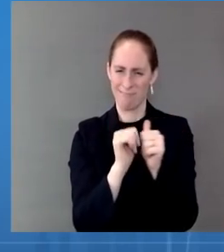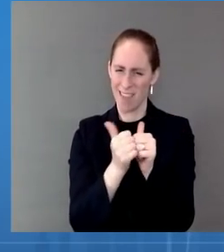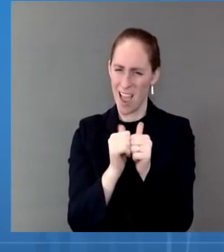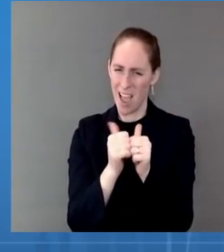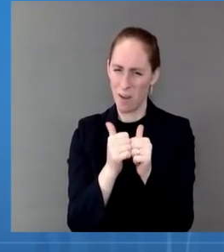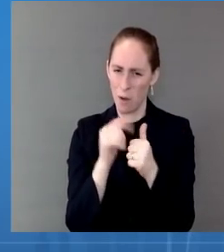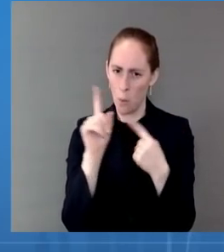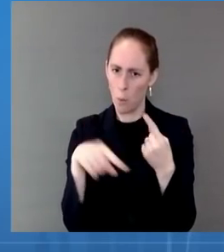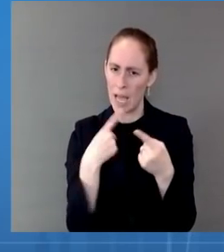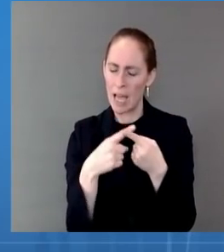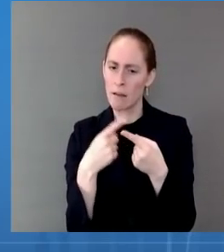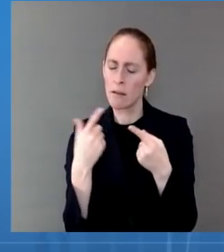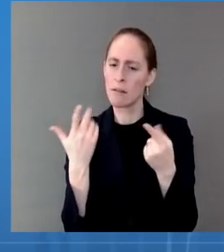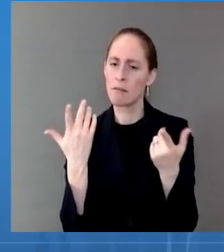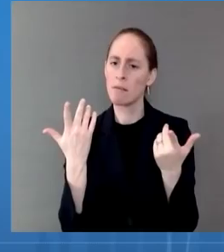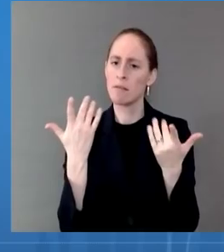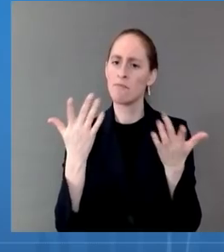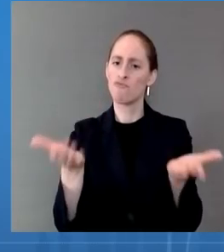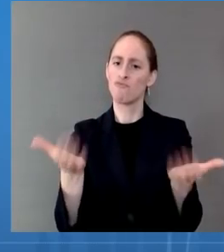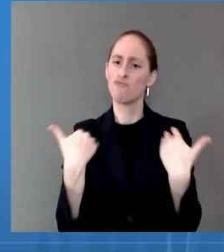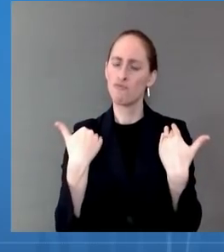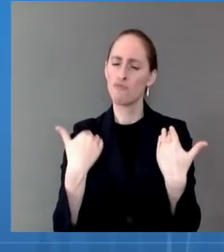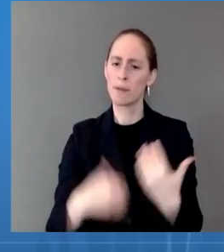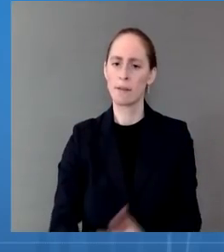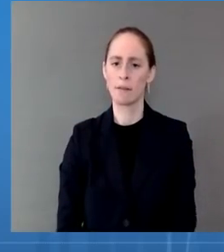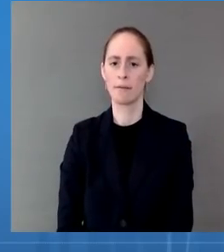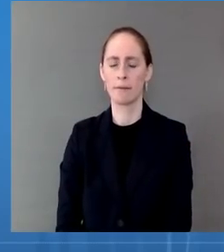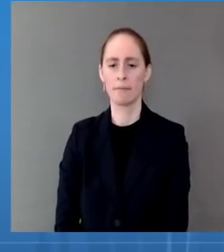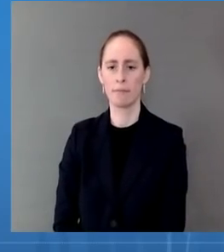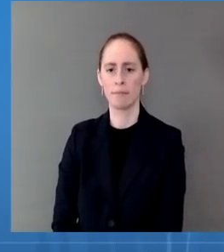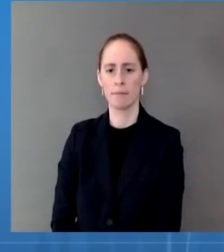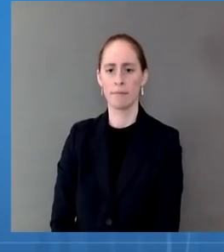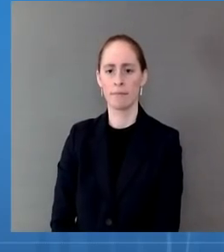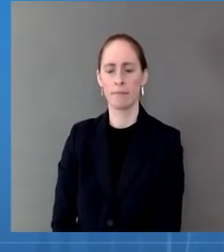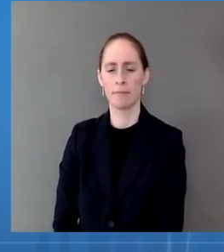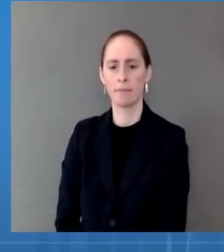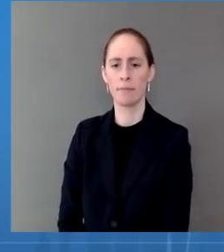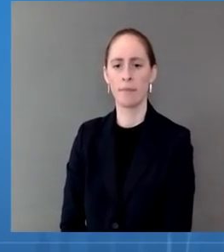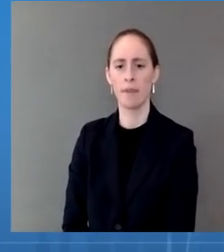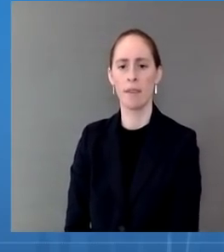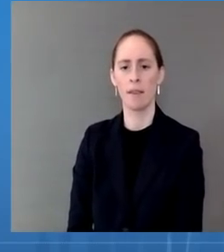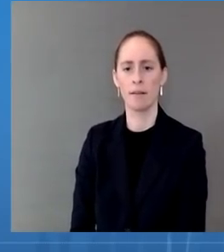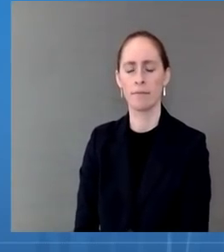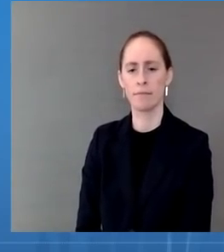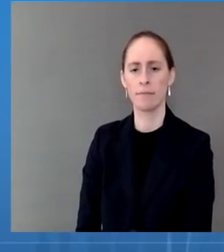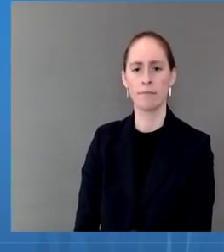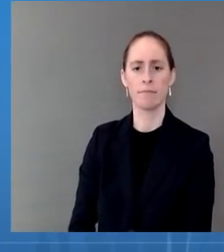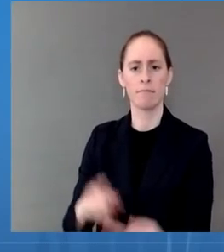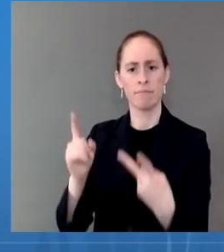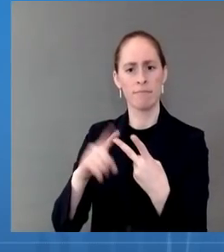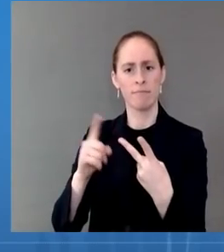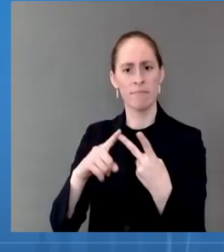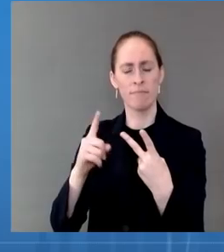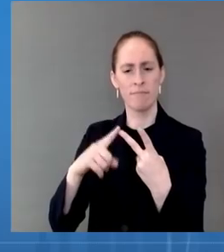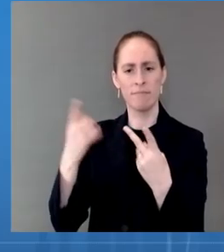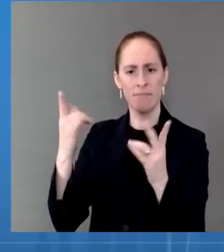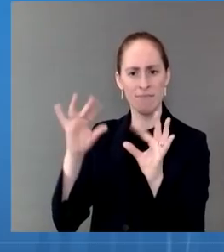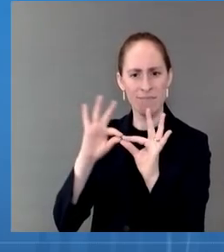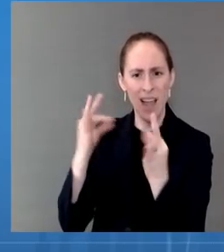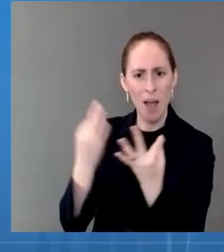over the holidays for Christmas and New Year's? Given the data that you've talked about tonight, any broad advice that you would share?